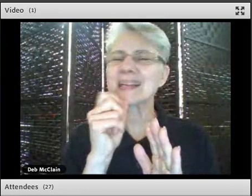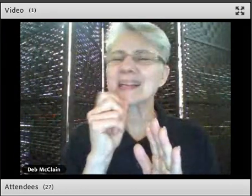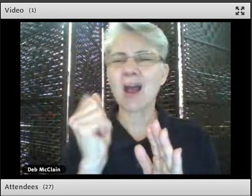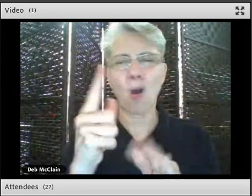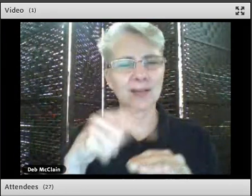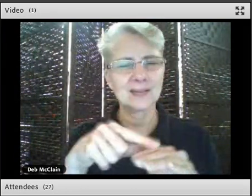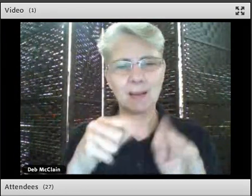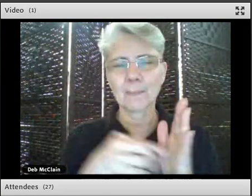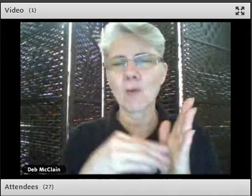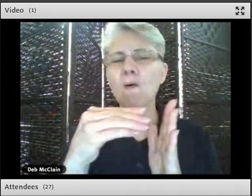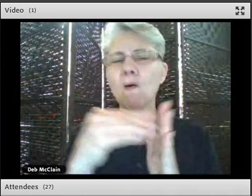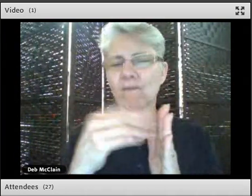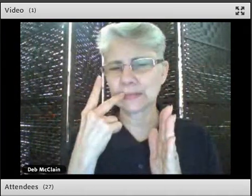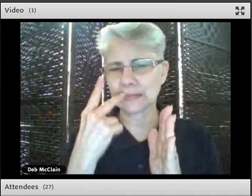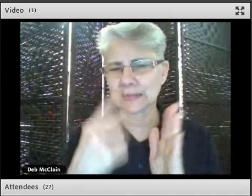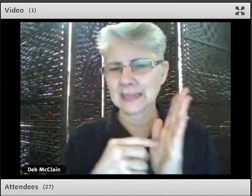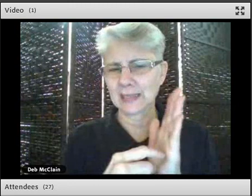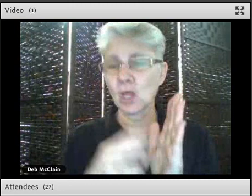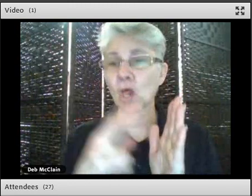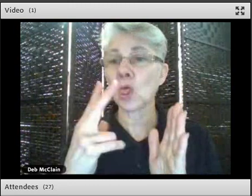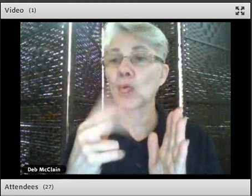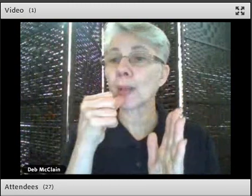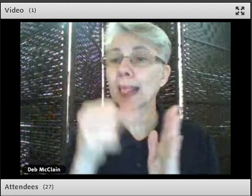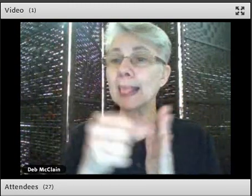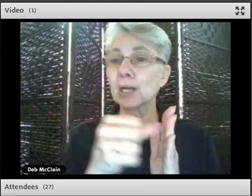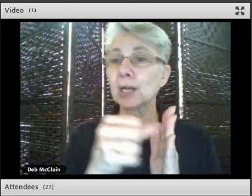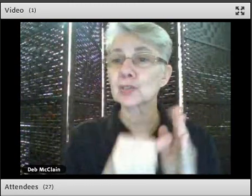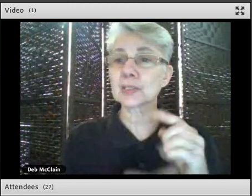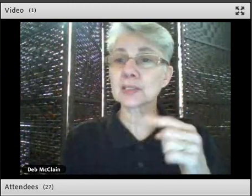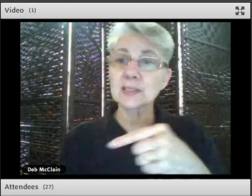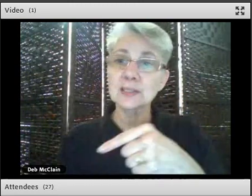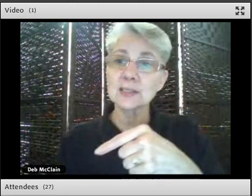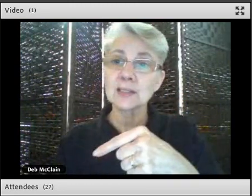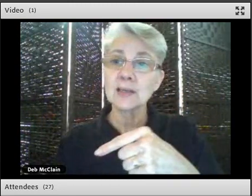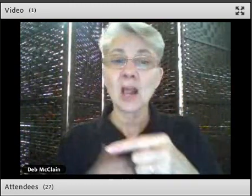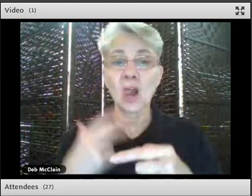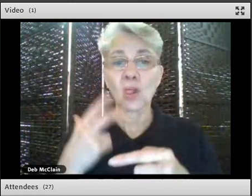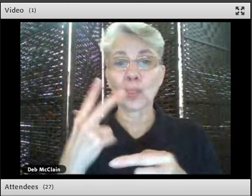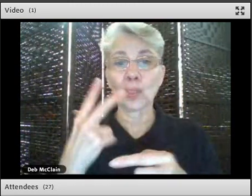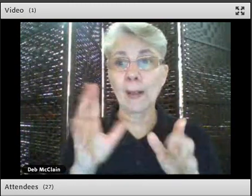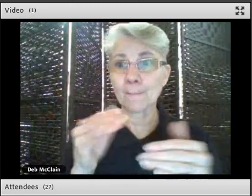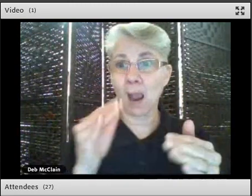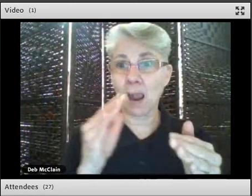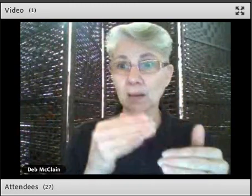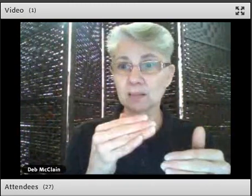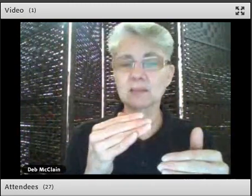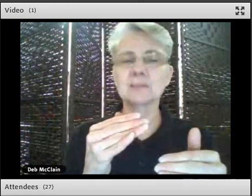And they will be either the letter "A" or the letter "D" -- the letter "A" meaning analog,